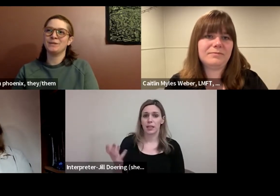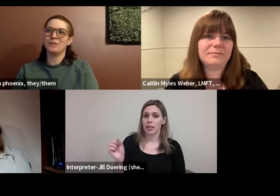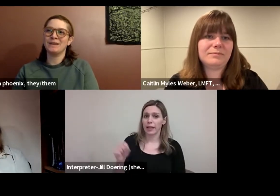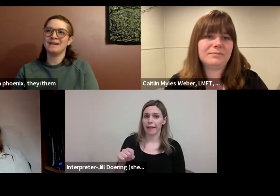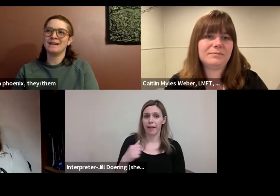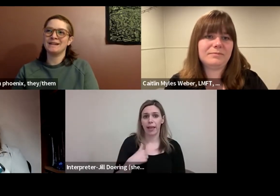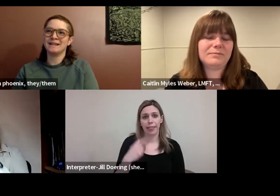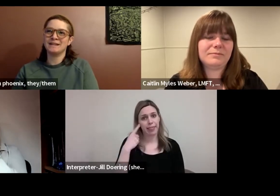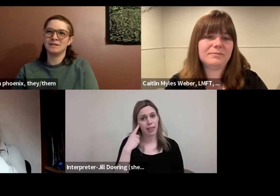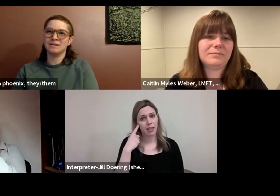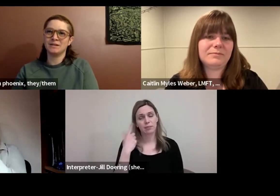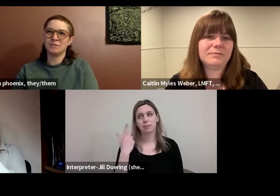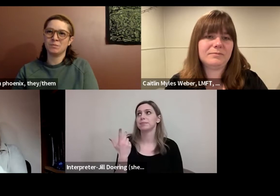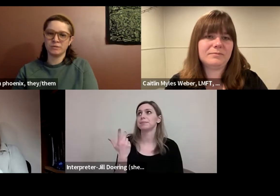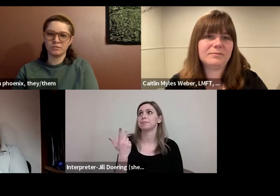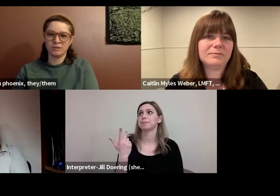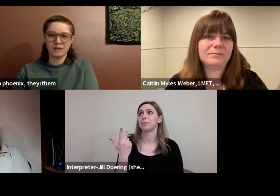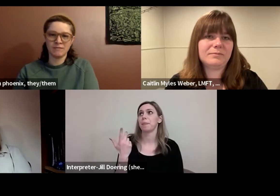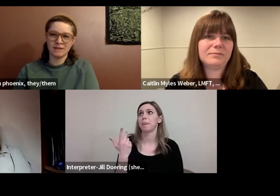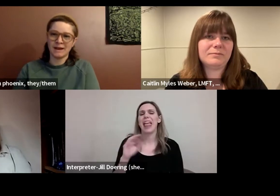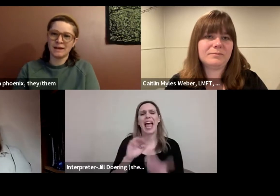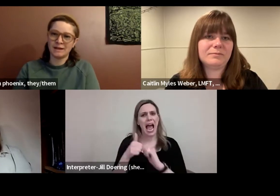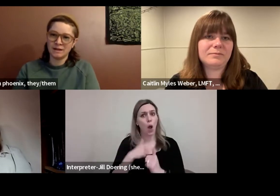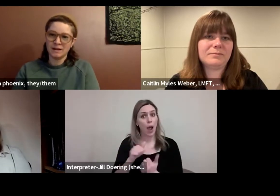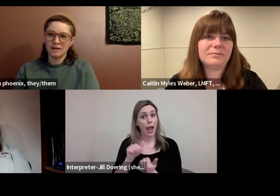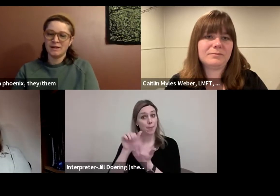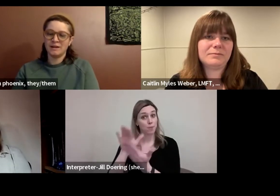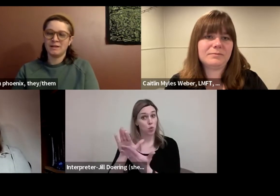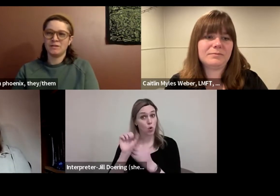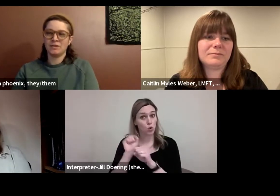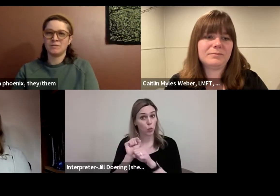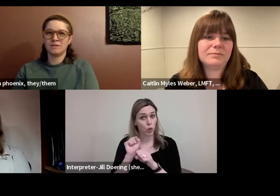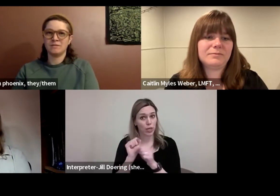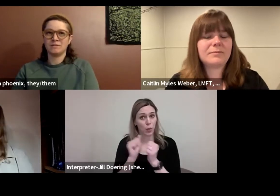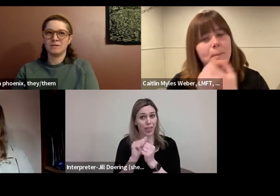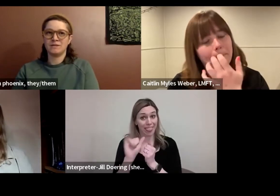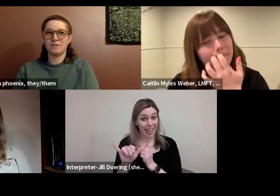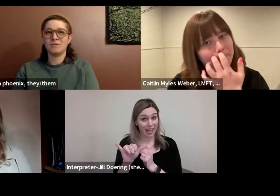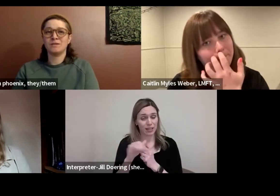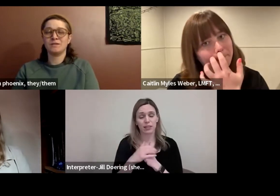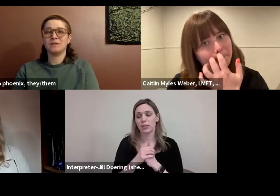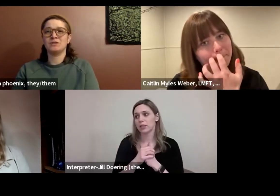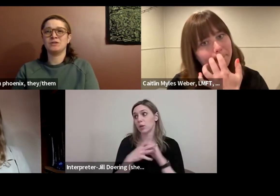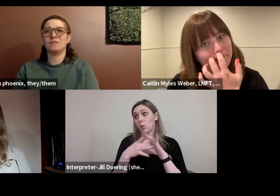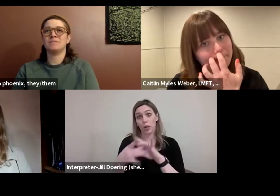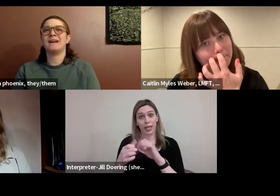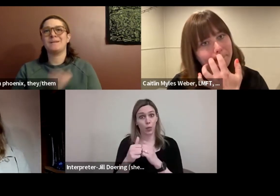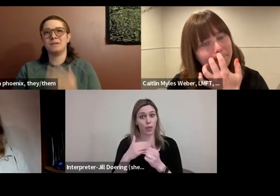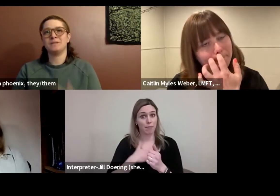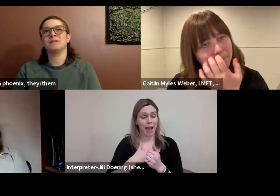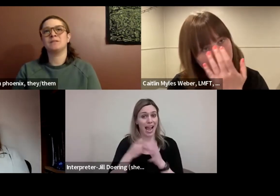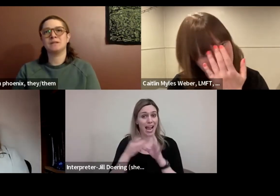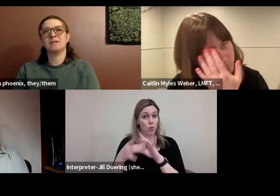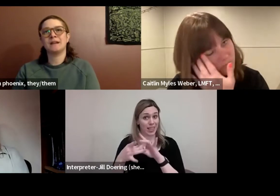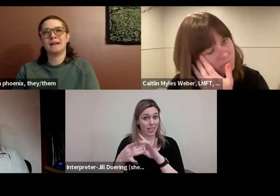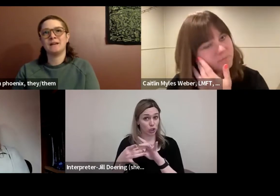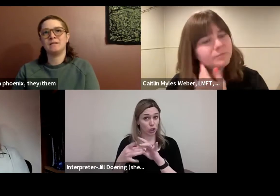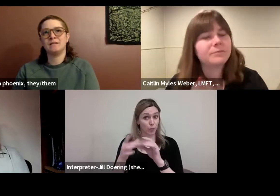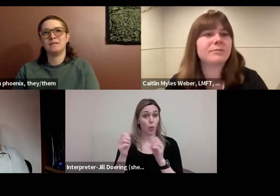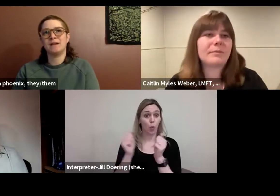the way that I tend to approach working with that in terms of the therapeutic relationship that I'm building with a client